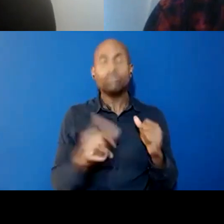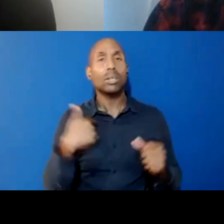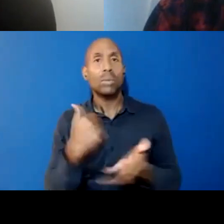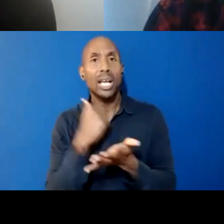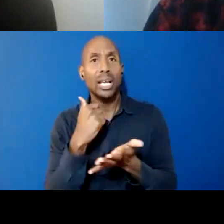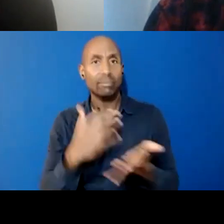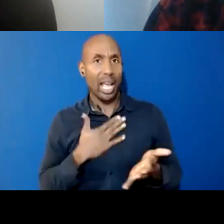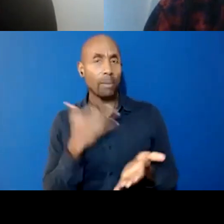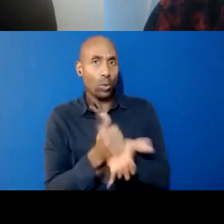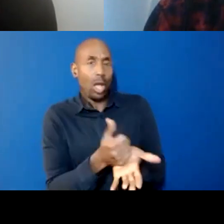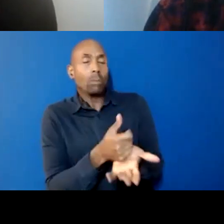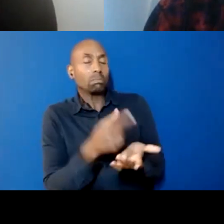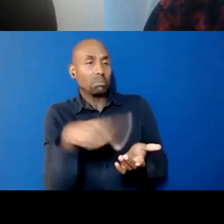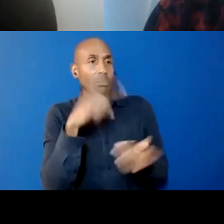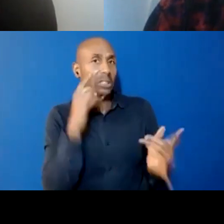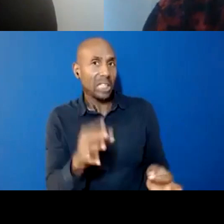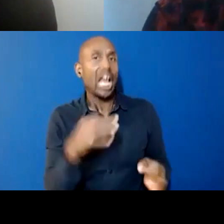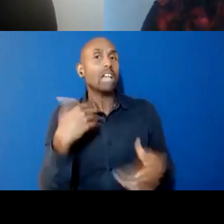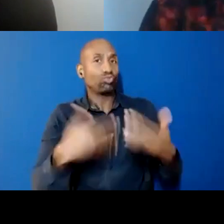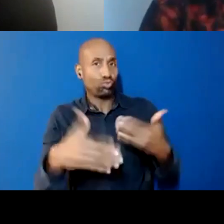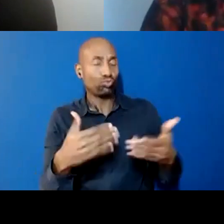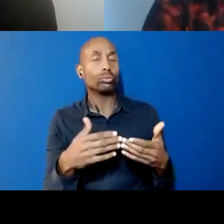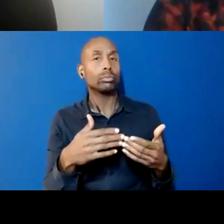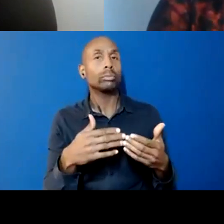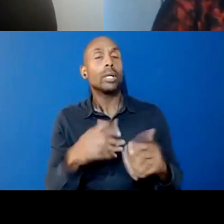Thank you, Erika.